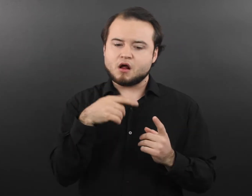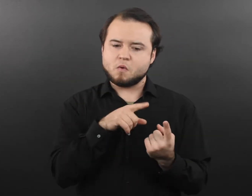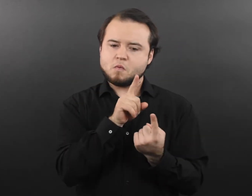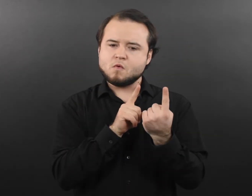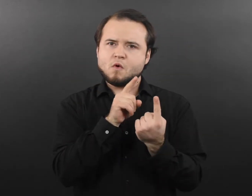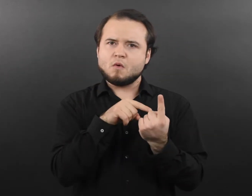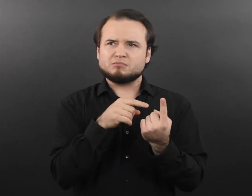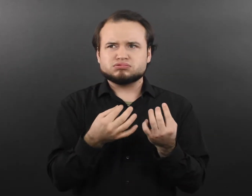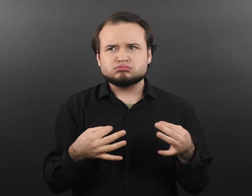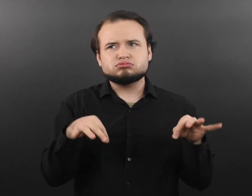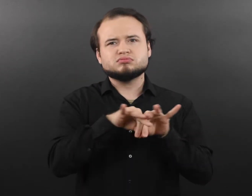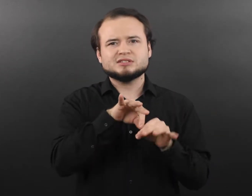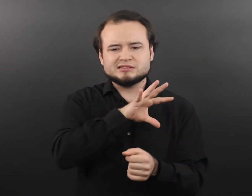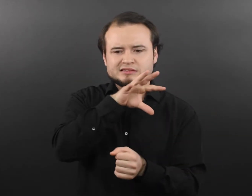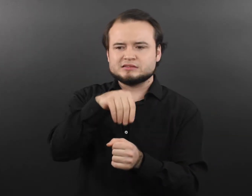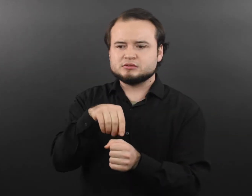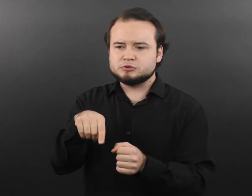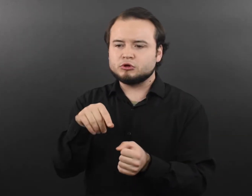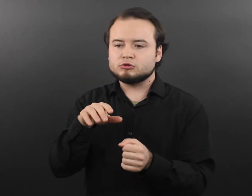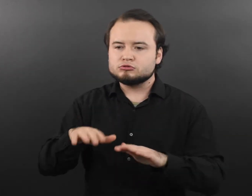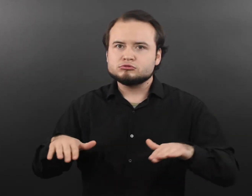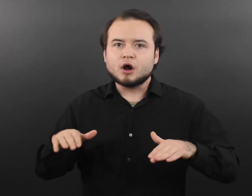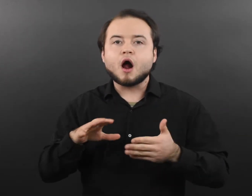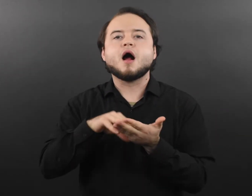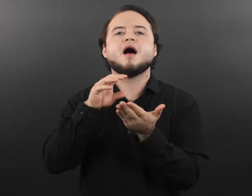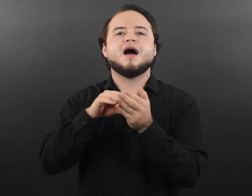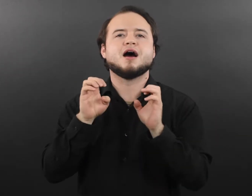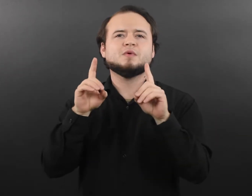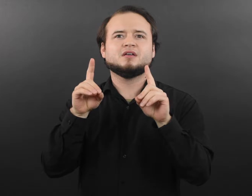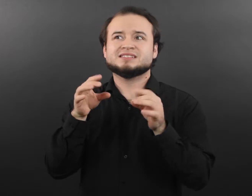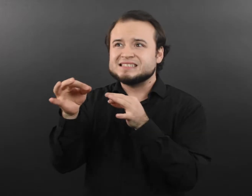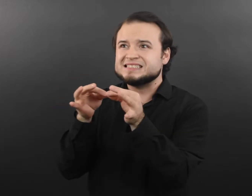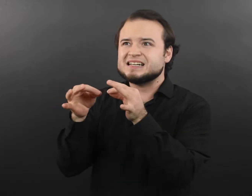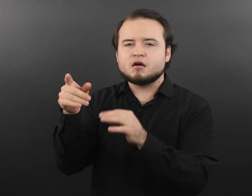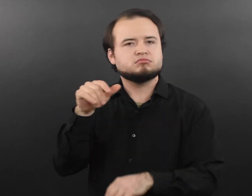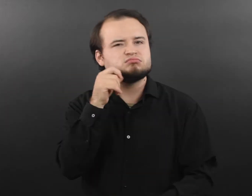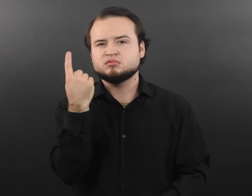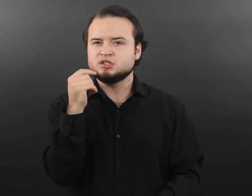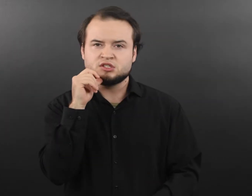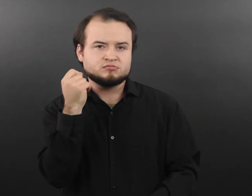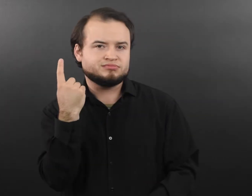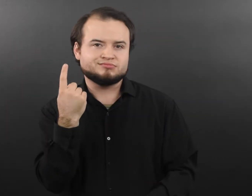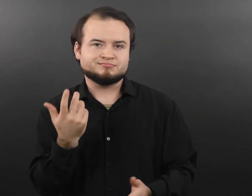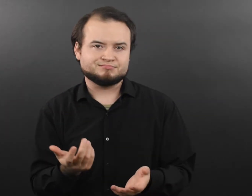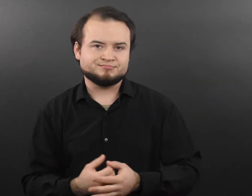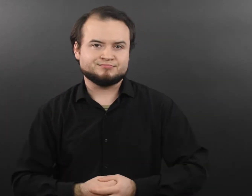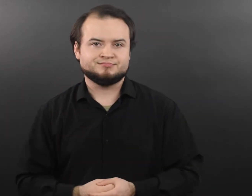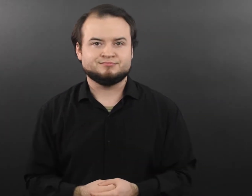understand the critical role that interveners play in their child’s education.”